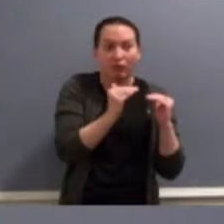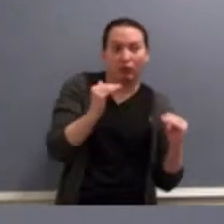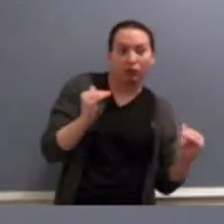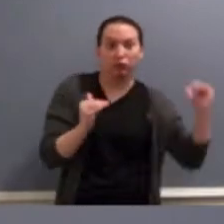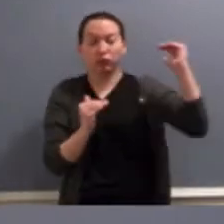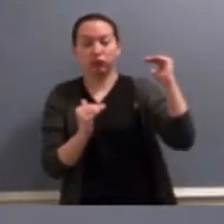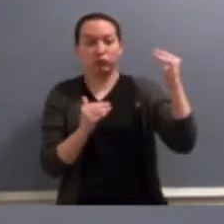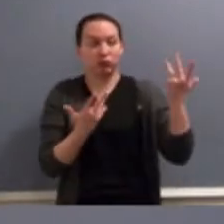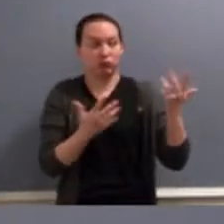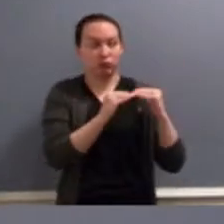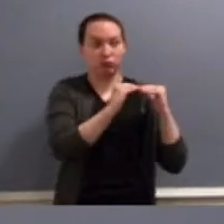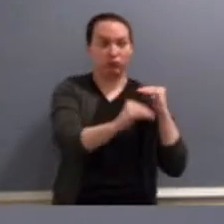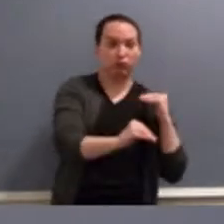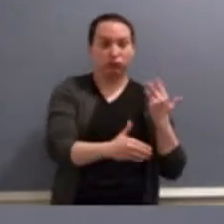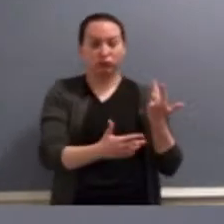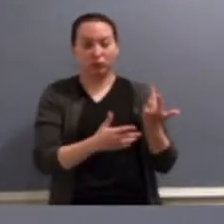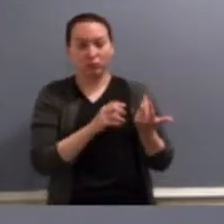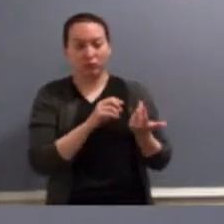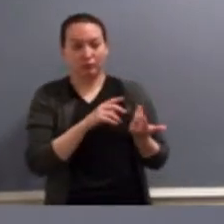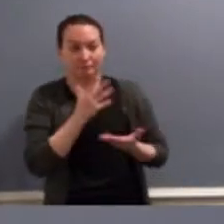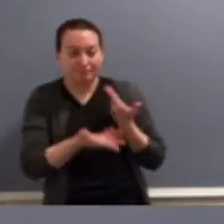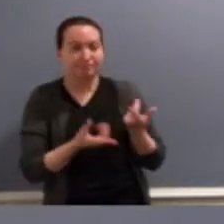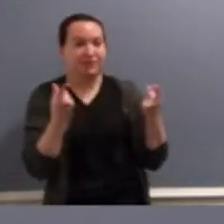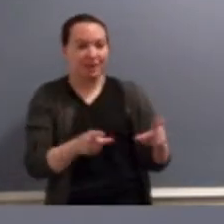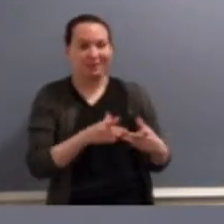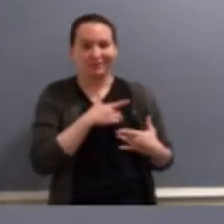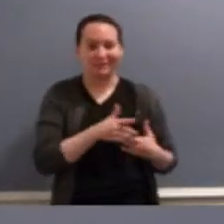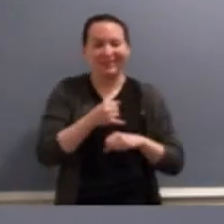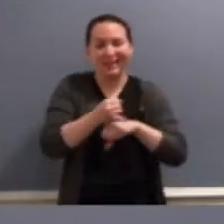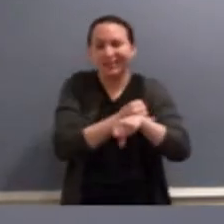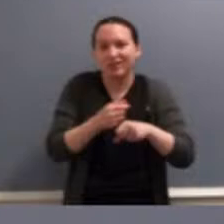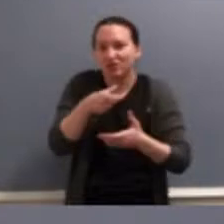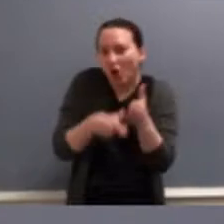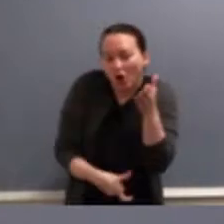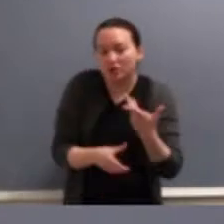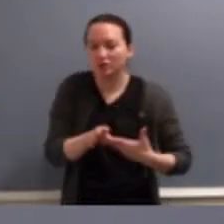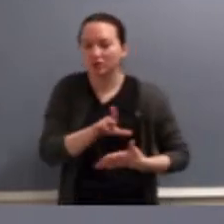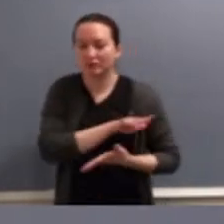retain at that level or increase as they as they do inflationary costs to maintain the